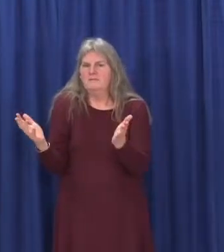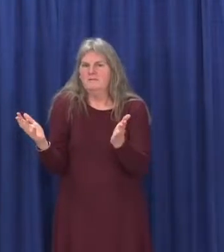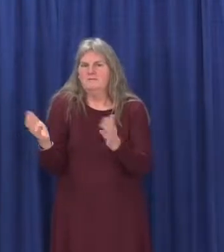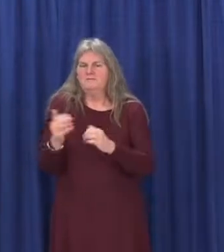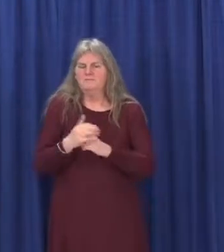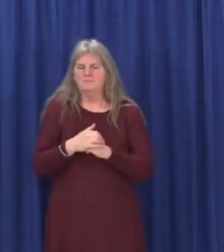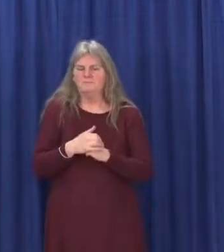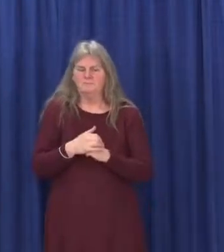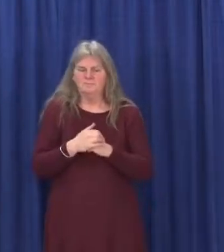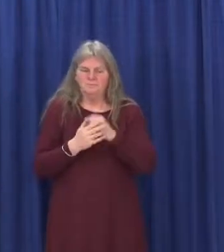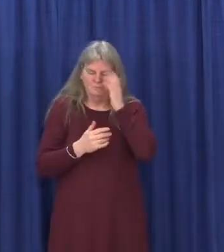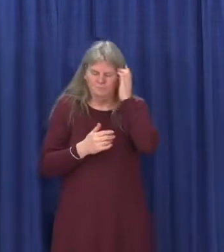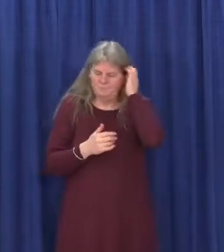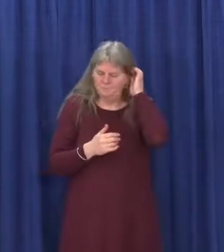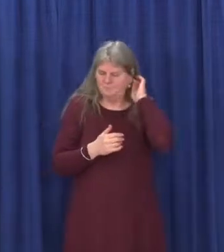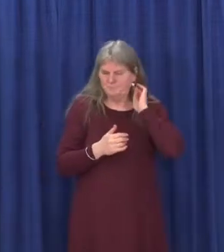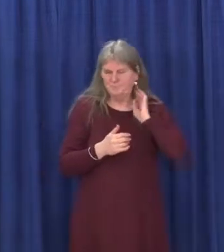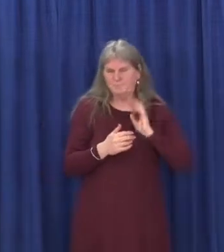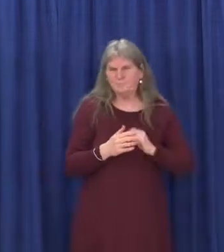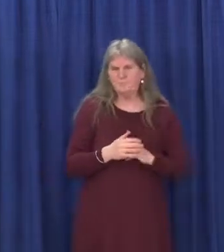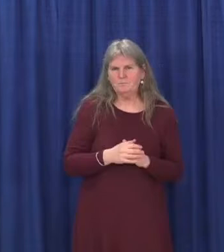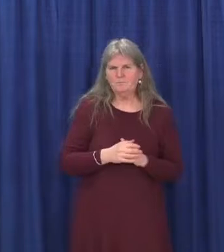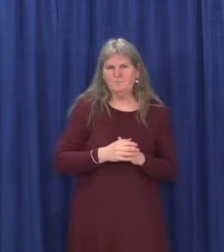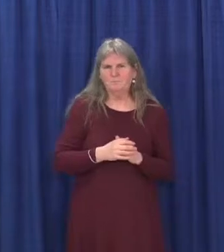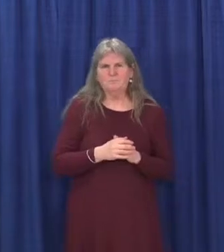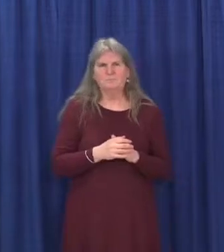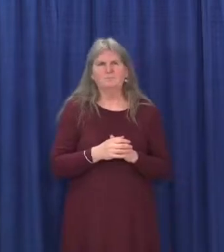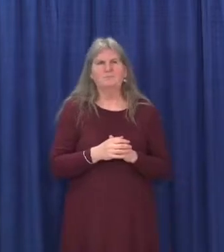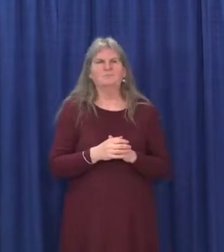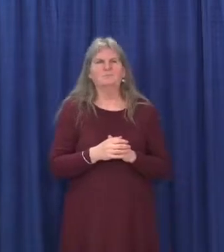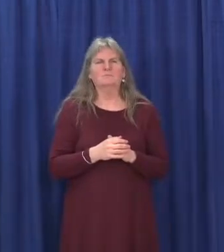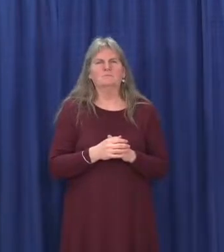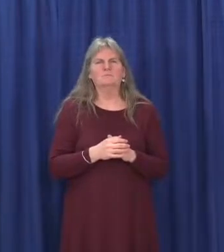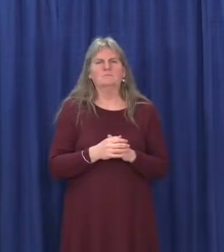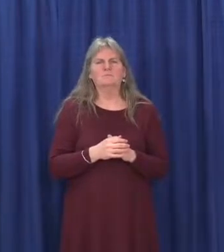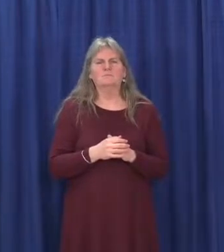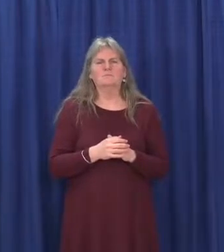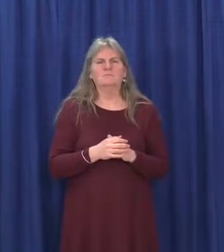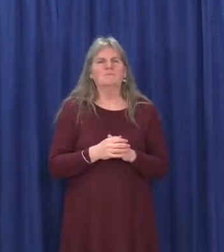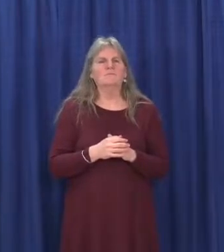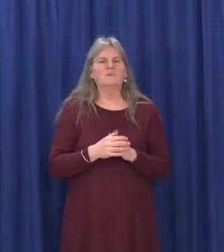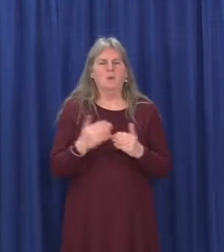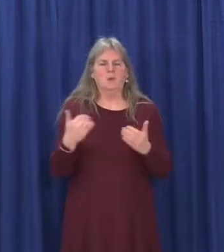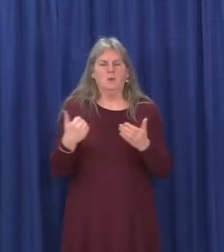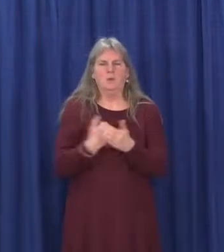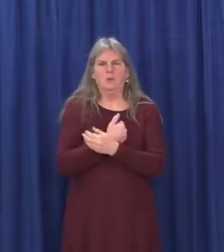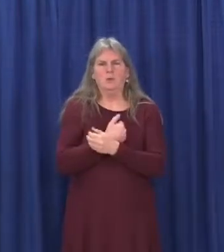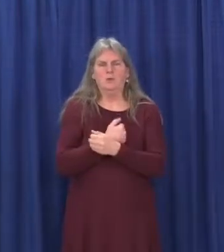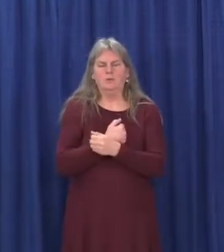COVID-19. We have just declared a new outbreak at the Thomson Centre--